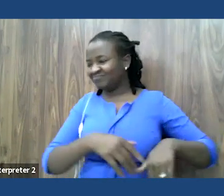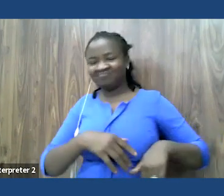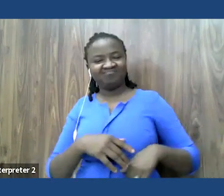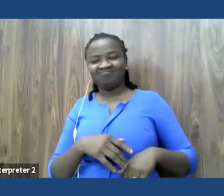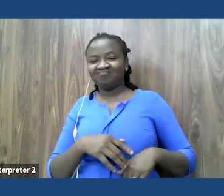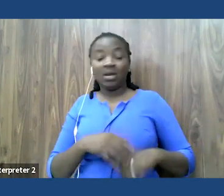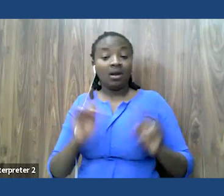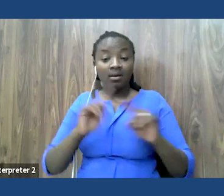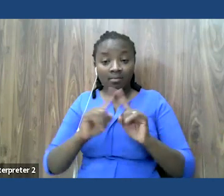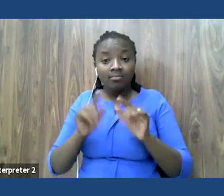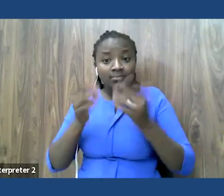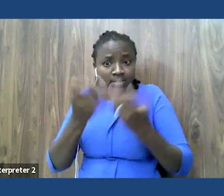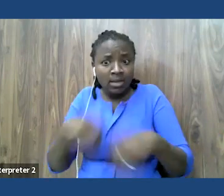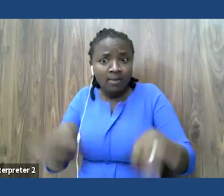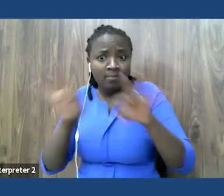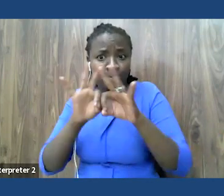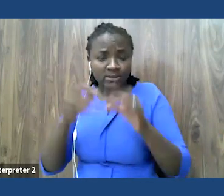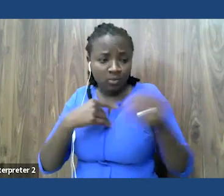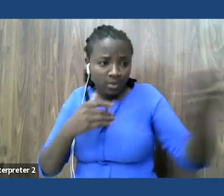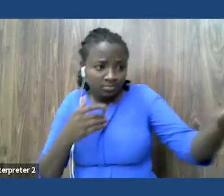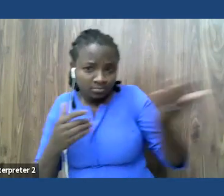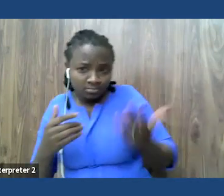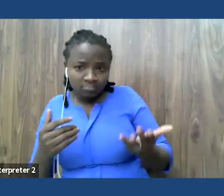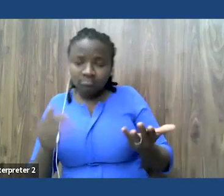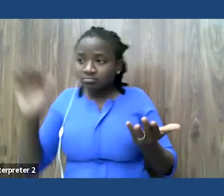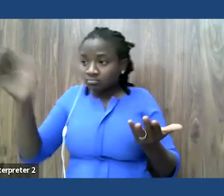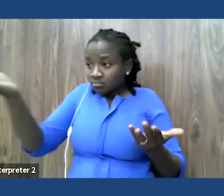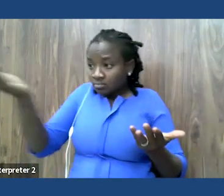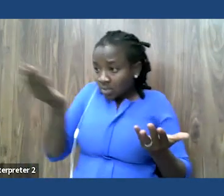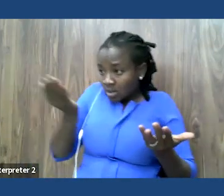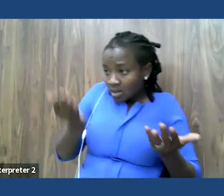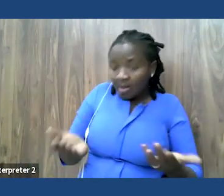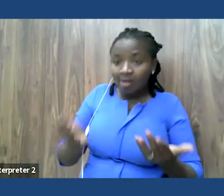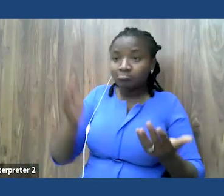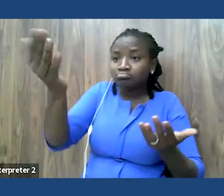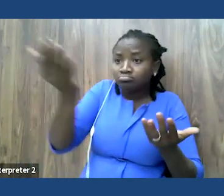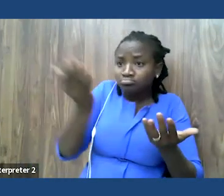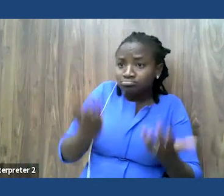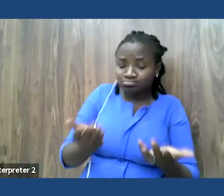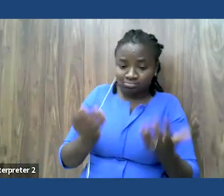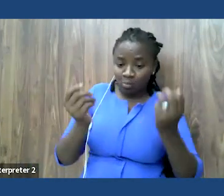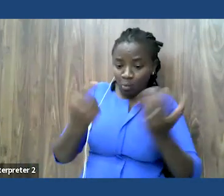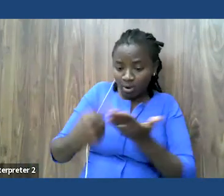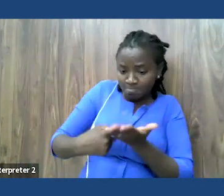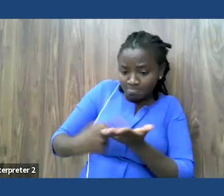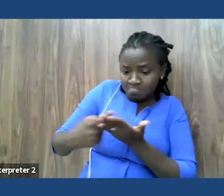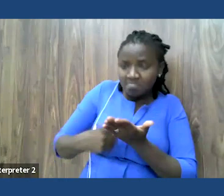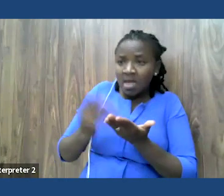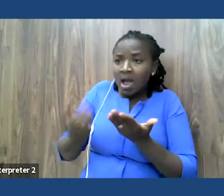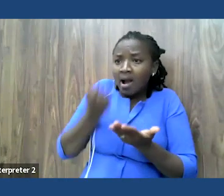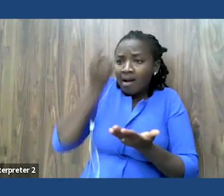We invite caregivers within our ad boards to understand the patient journey and the disease.